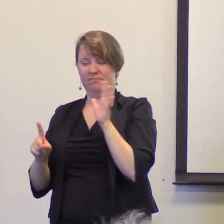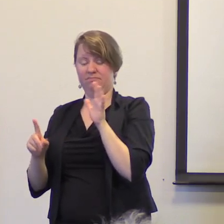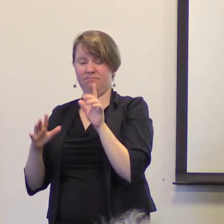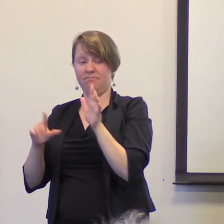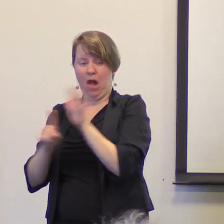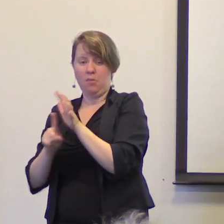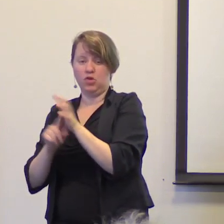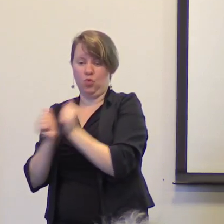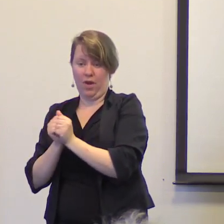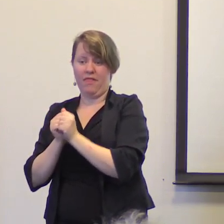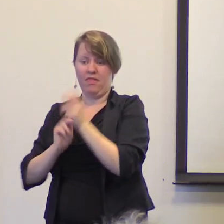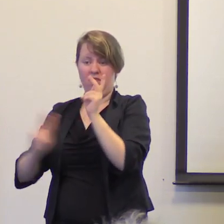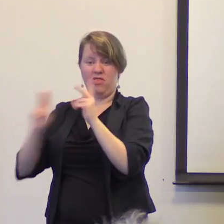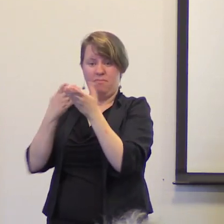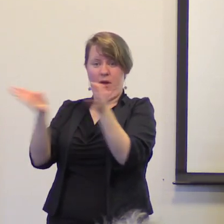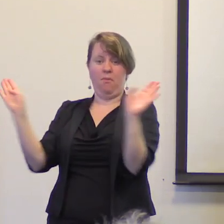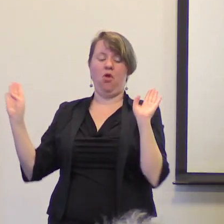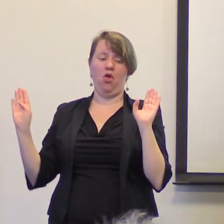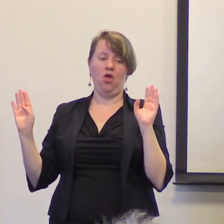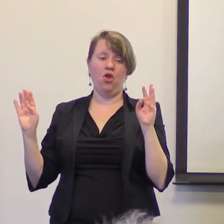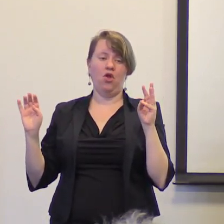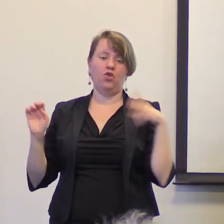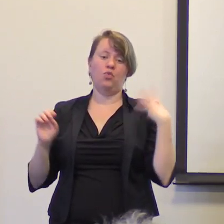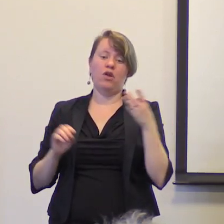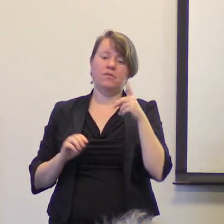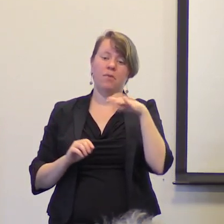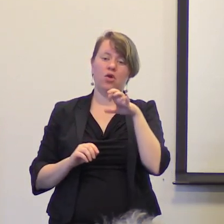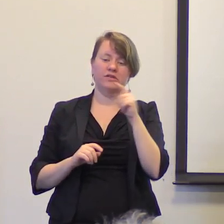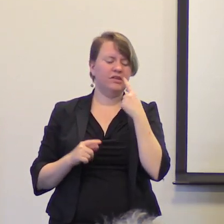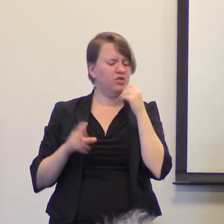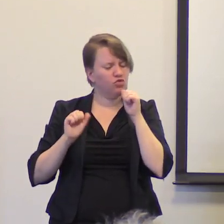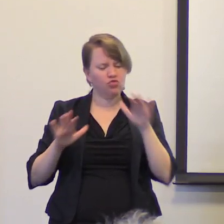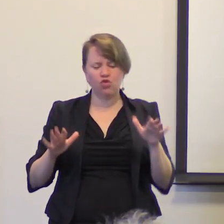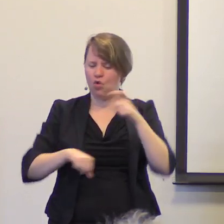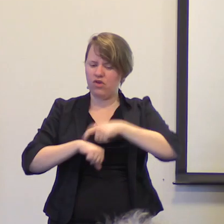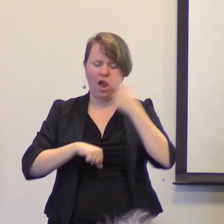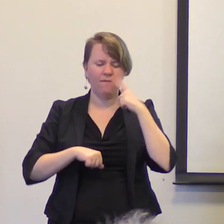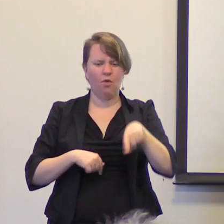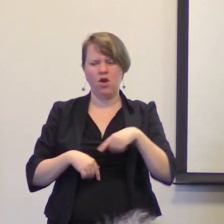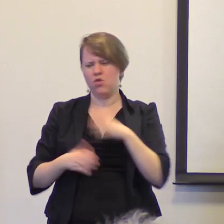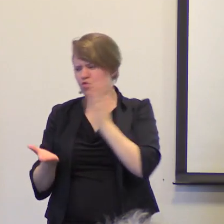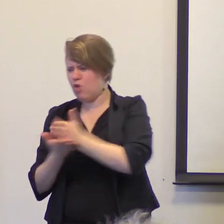The Washington Post wrote a story in which they said, "This is no time for hair-splitting about rights. This is dangerous.